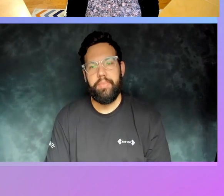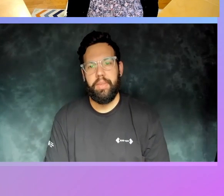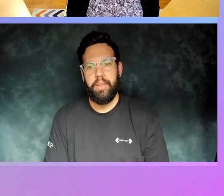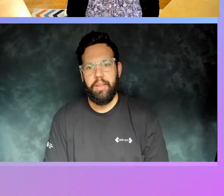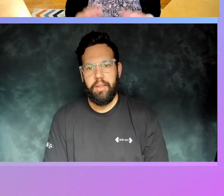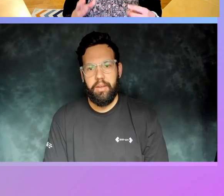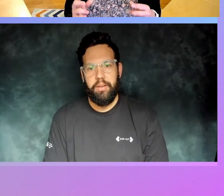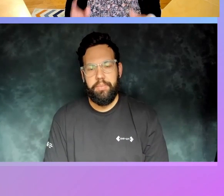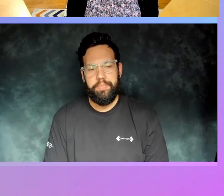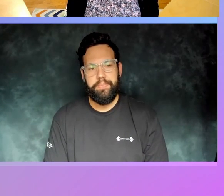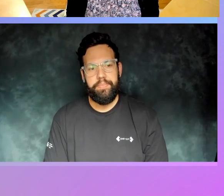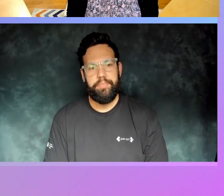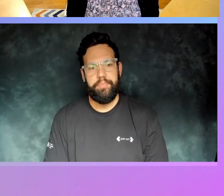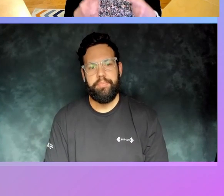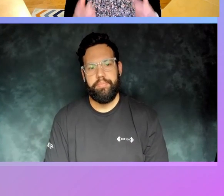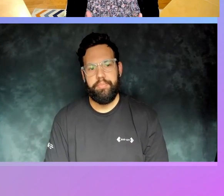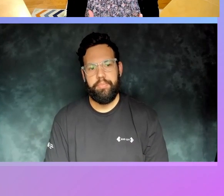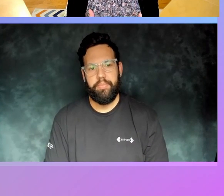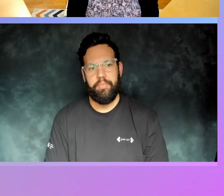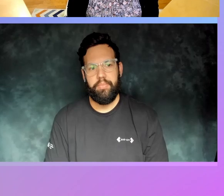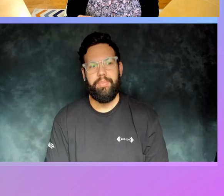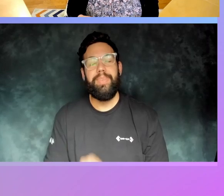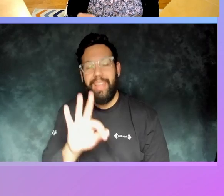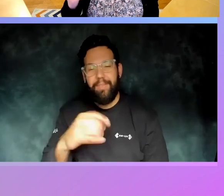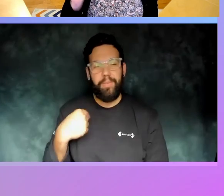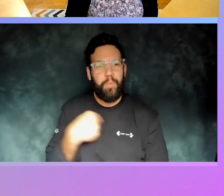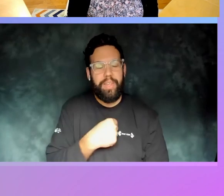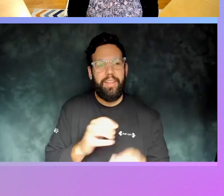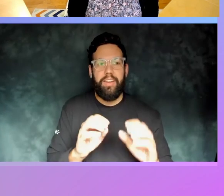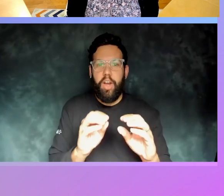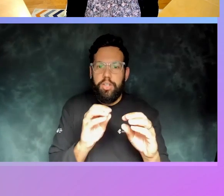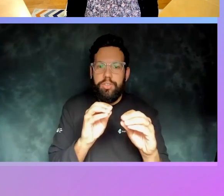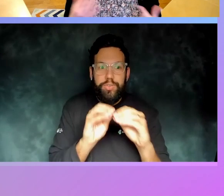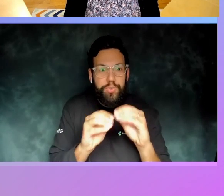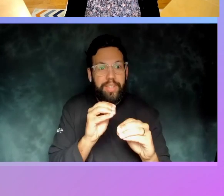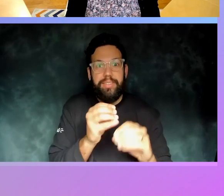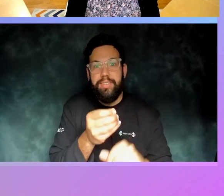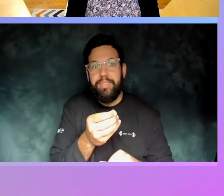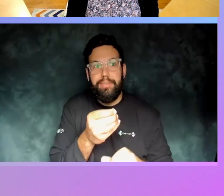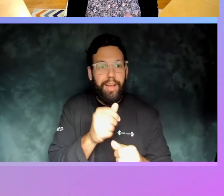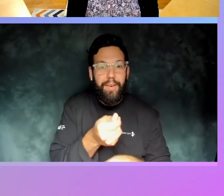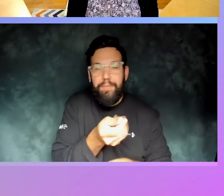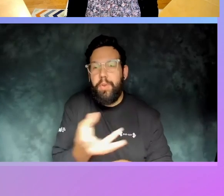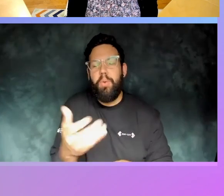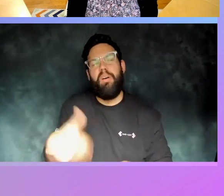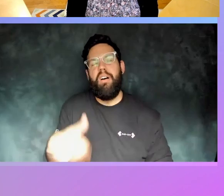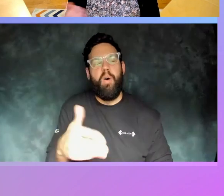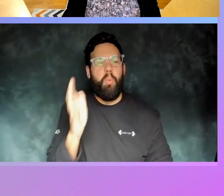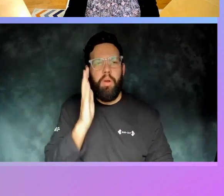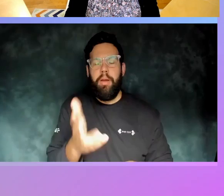time period, and the time period should warm the larger relationship, so there are two questions and then a form